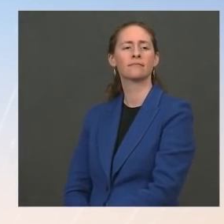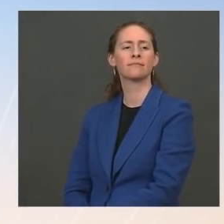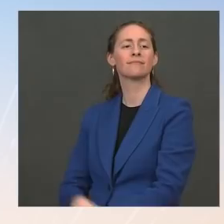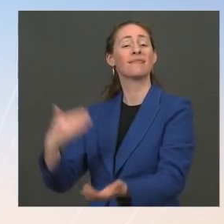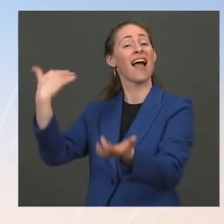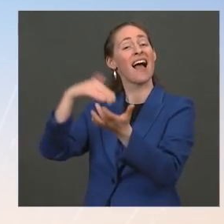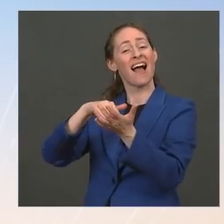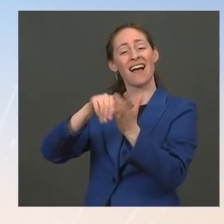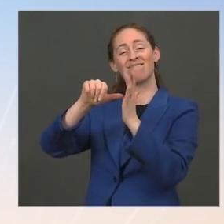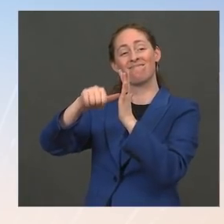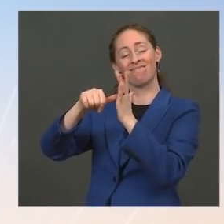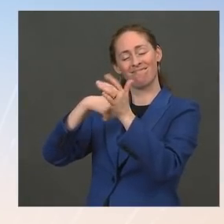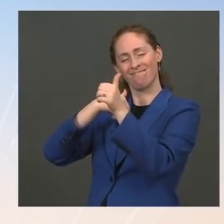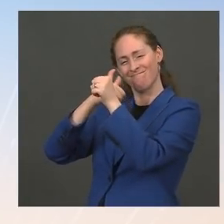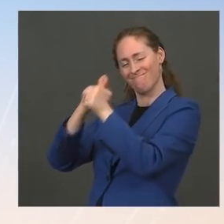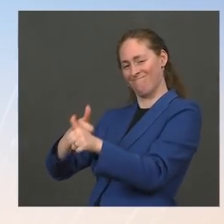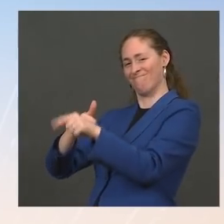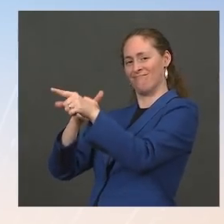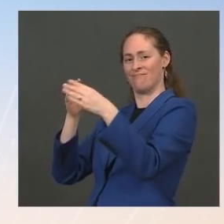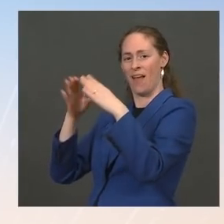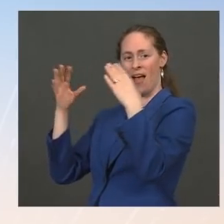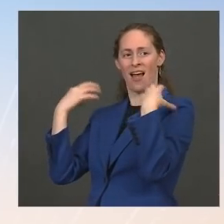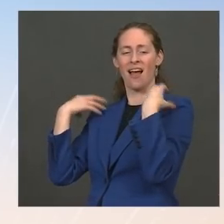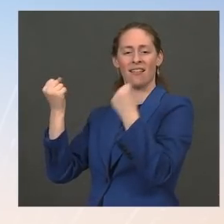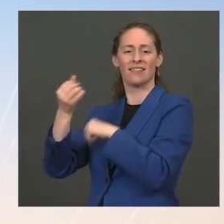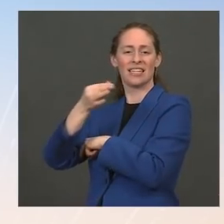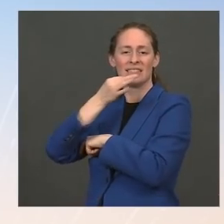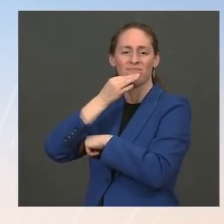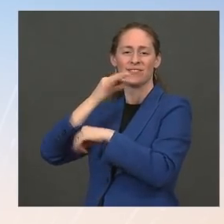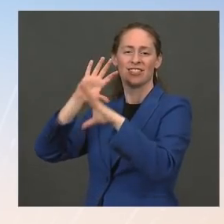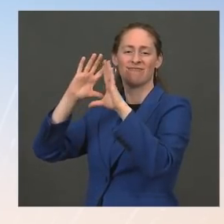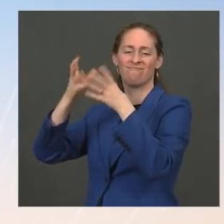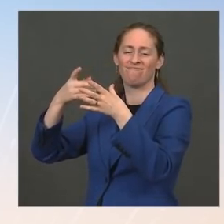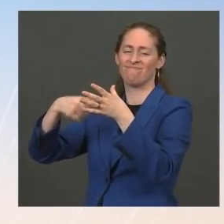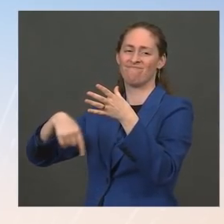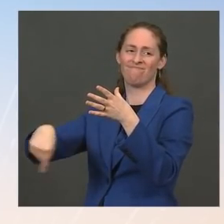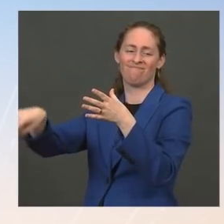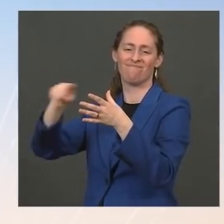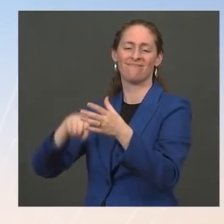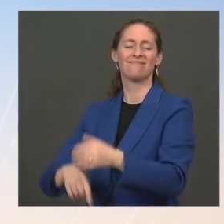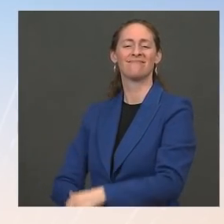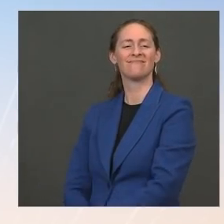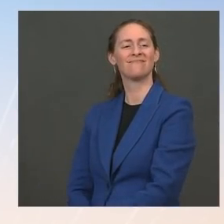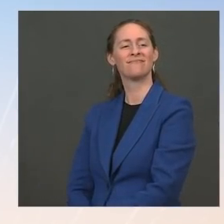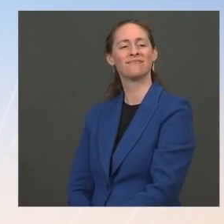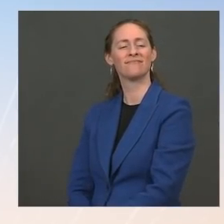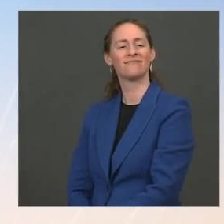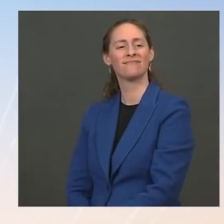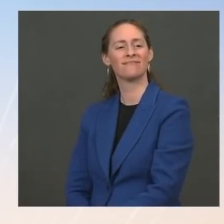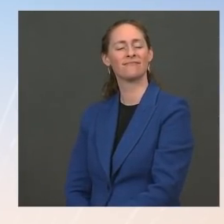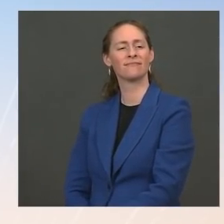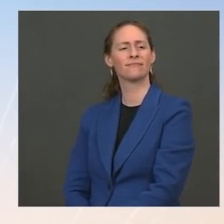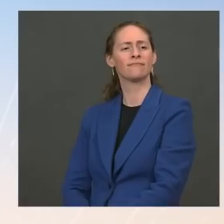including the CDC. And the -- and Washington, D.C., based their recommendations on what the percentage of cases